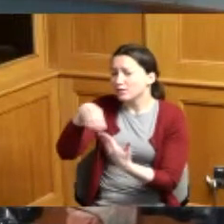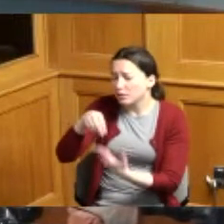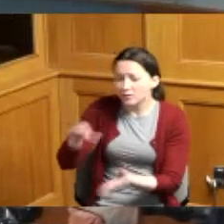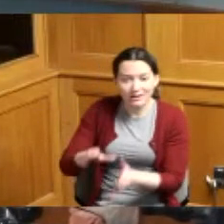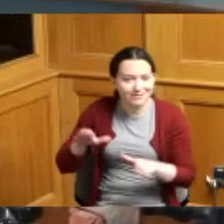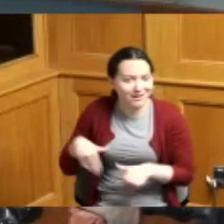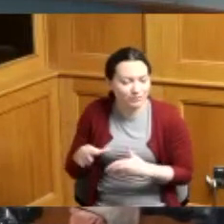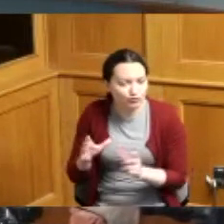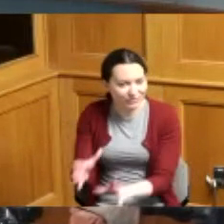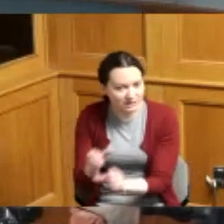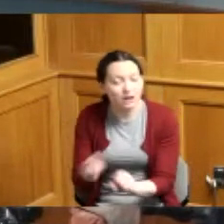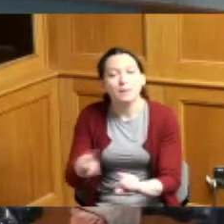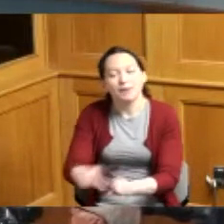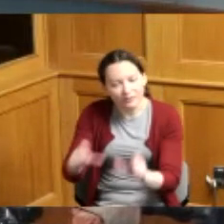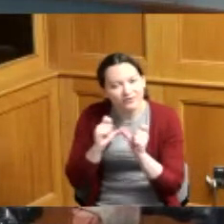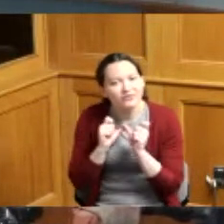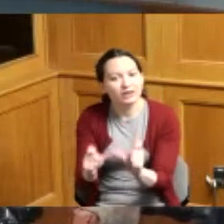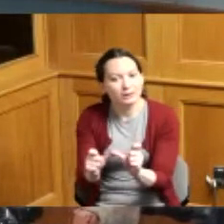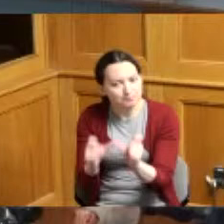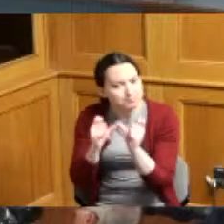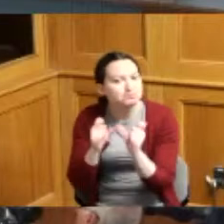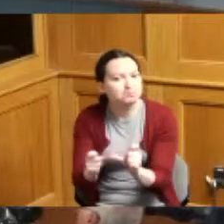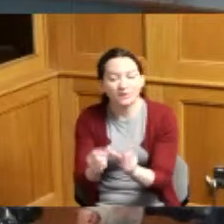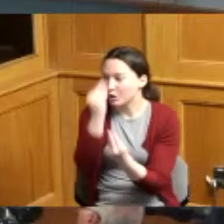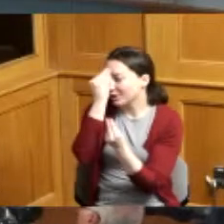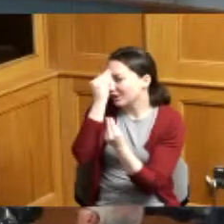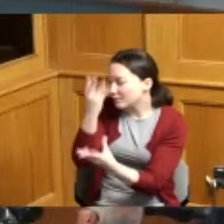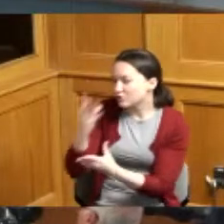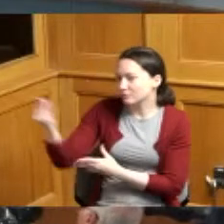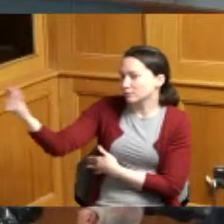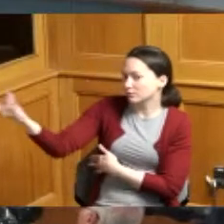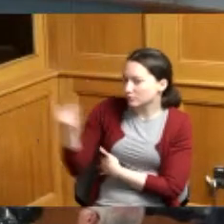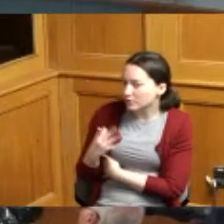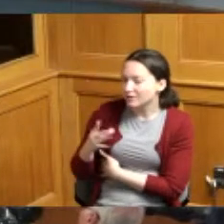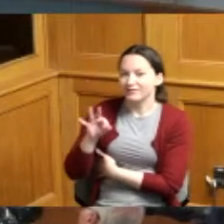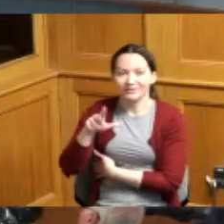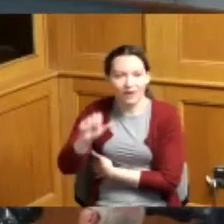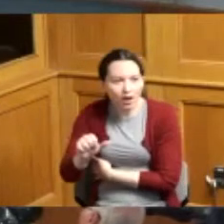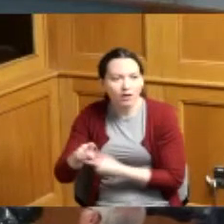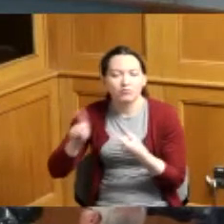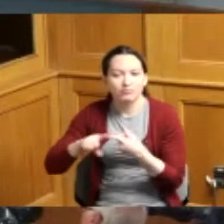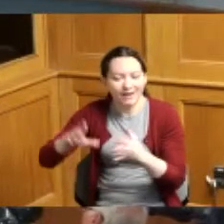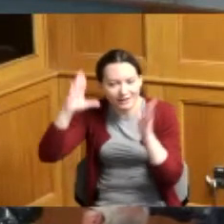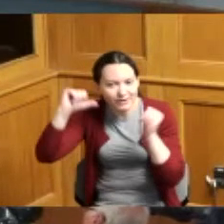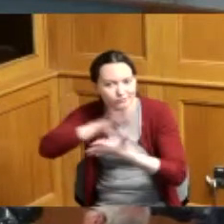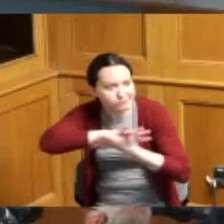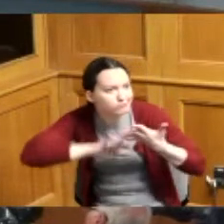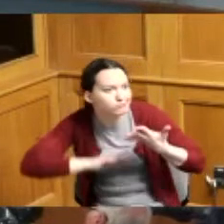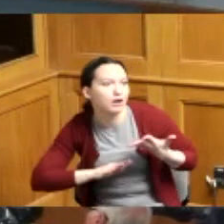have continually been receiving information as it relates to FIFA and expectations um and the last